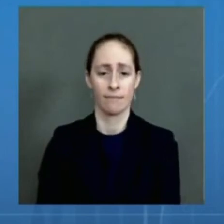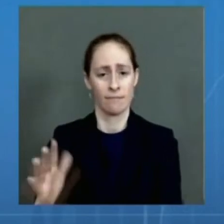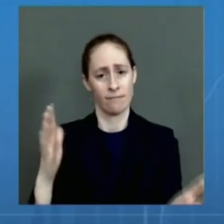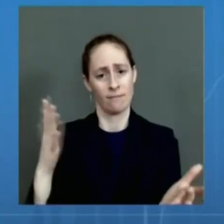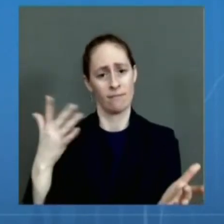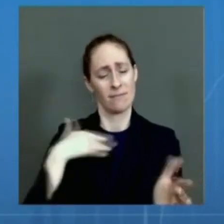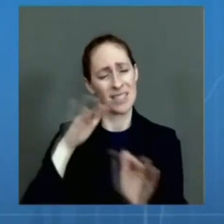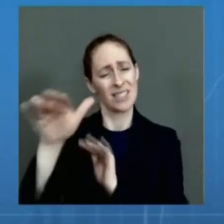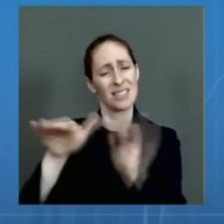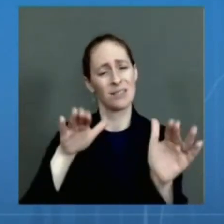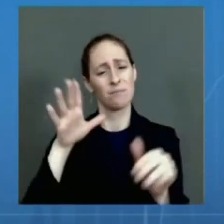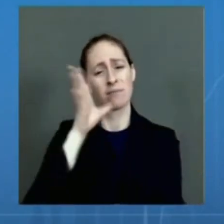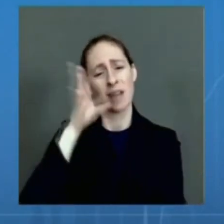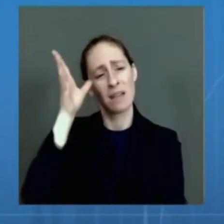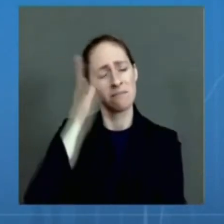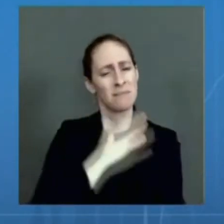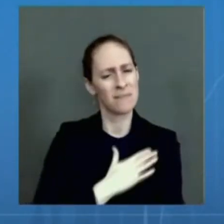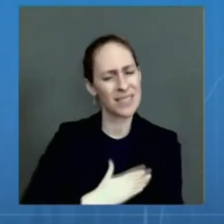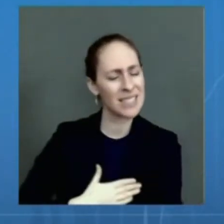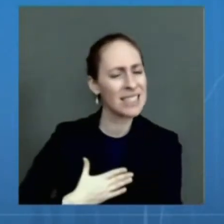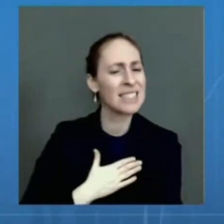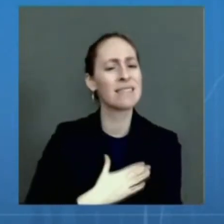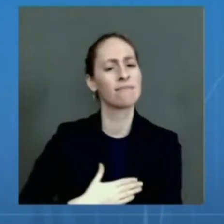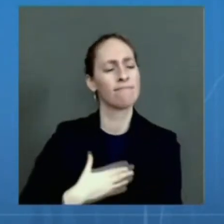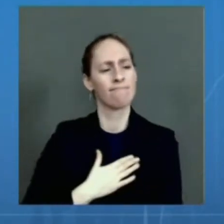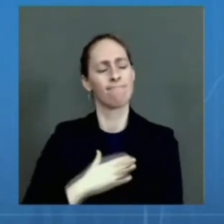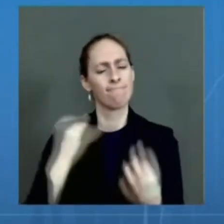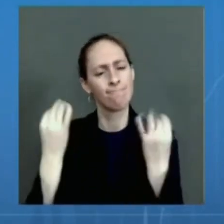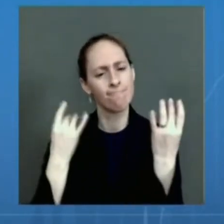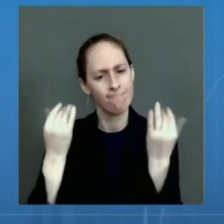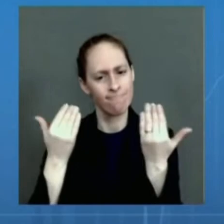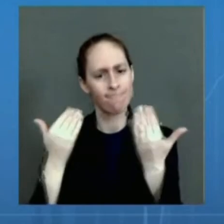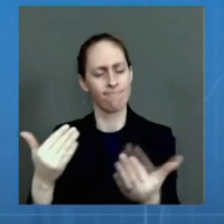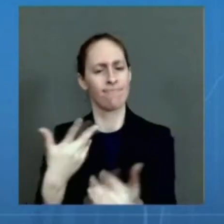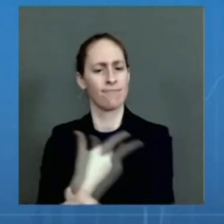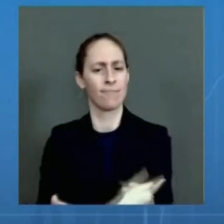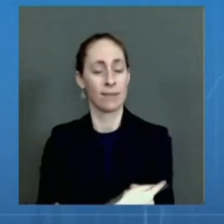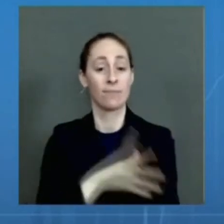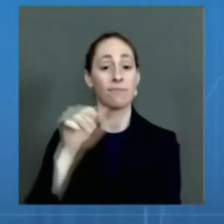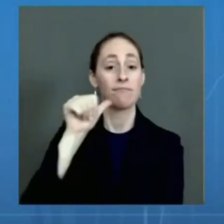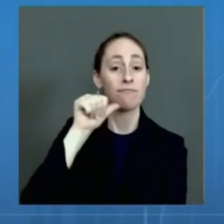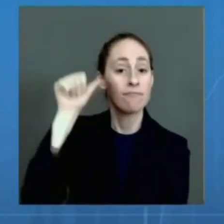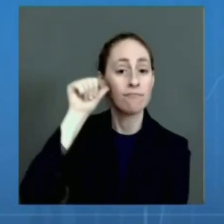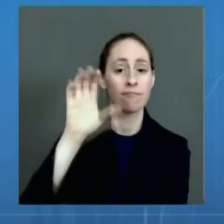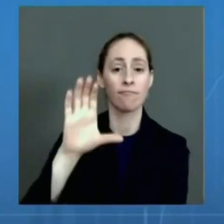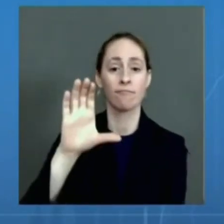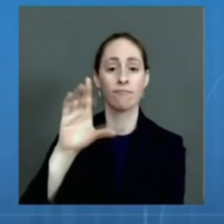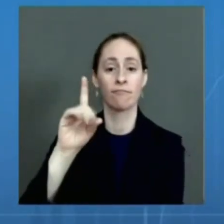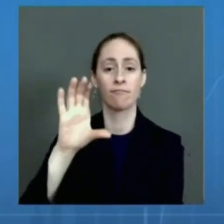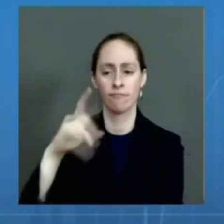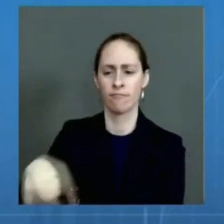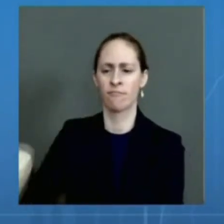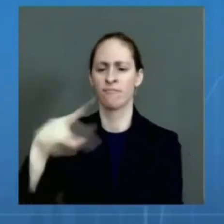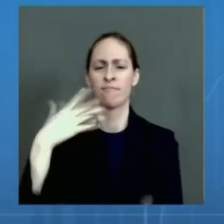TO ENCOURAGE PARENTS TO GET THEIR CHILDREN VACCINATED.